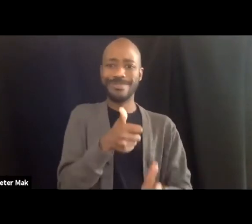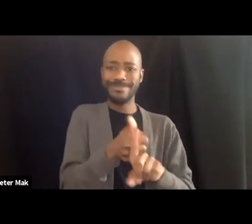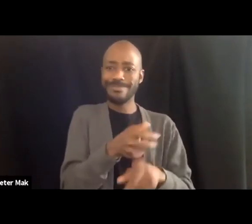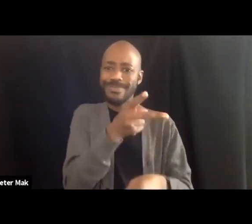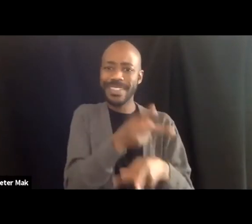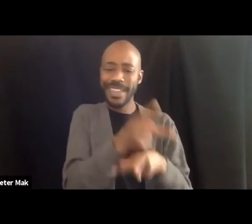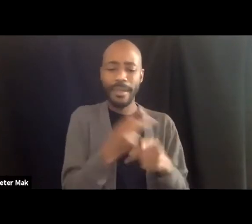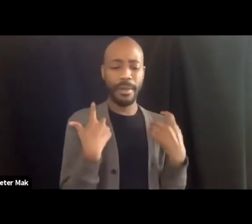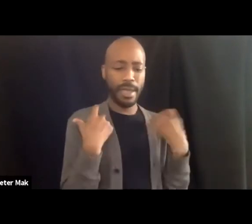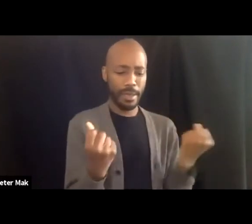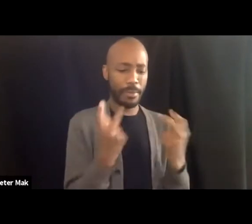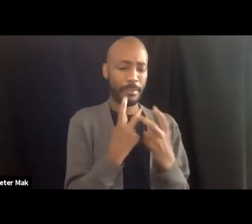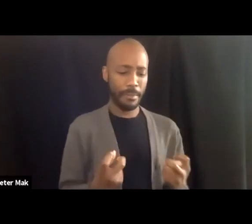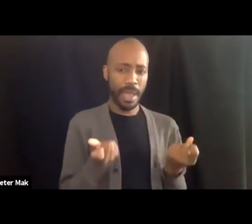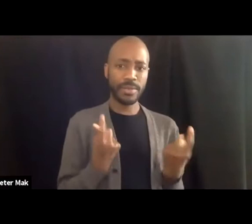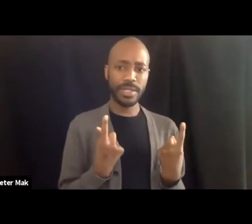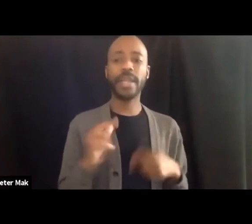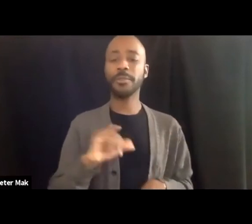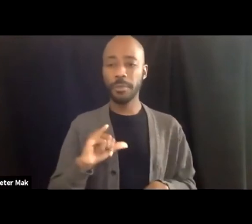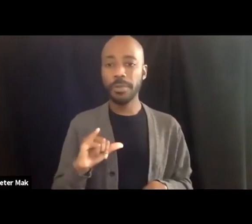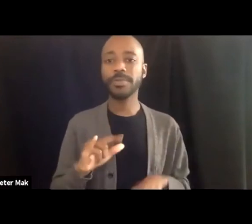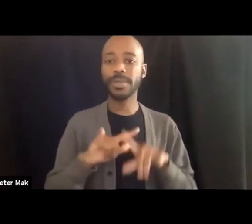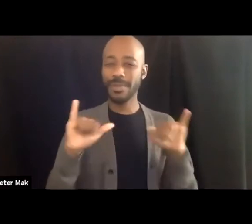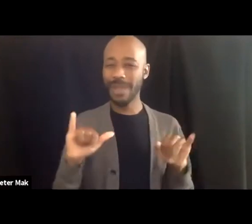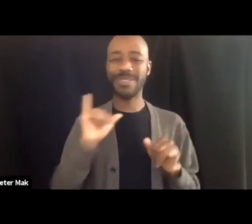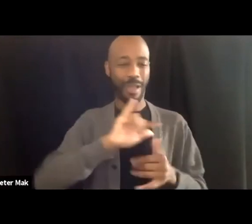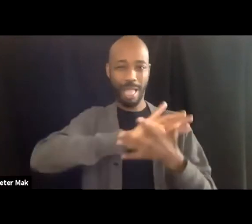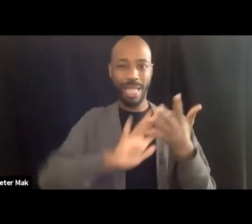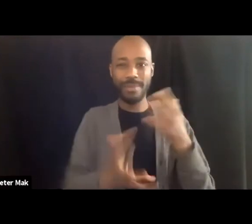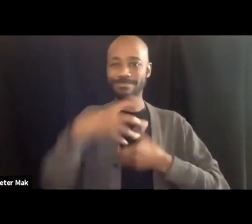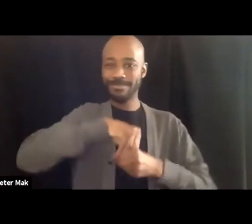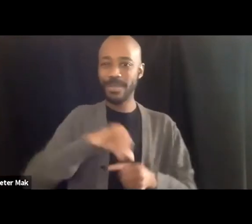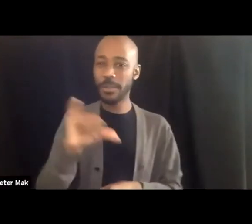and understanding. And that also goes into this So as all these you start charging